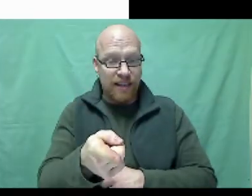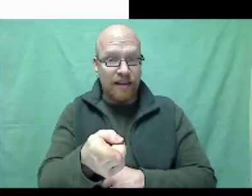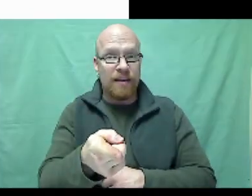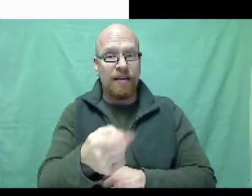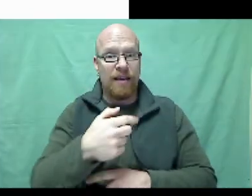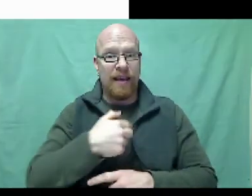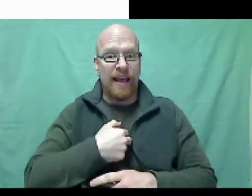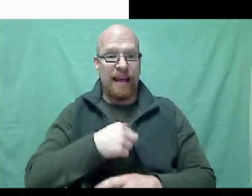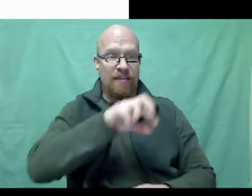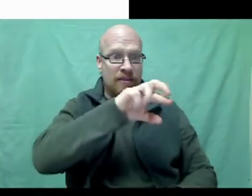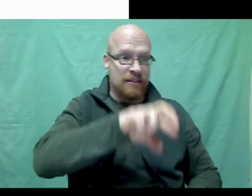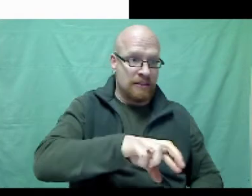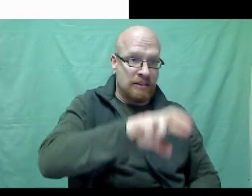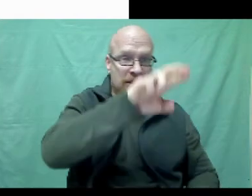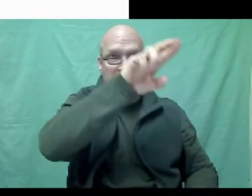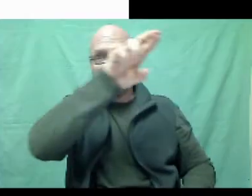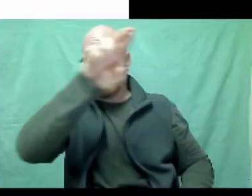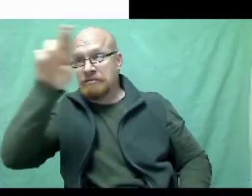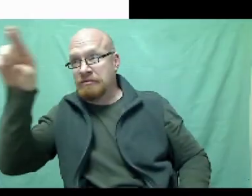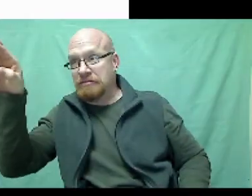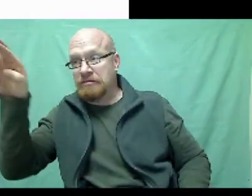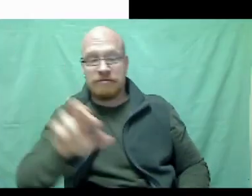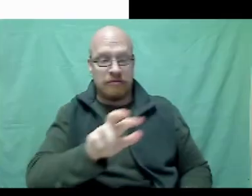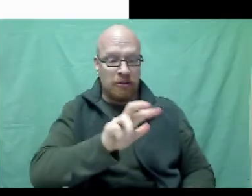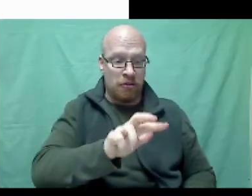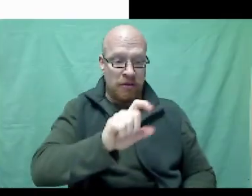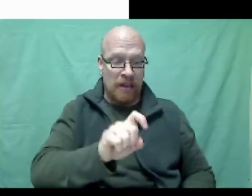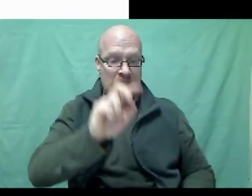We have the square root of 3x squared plus 4 squared.